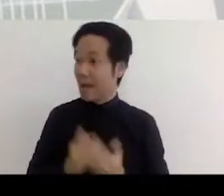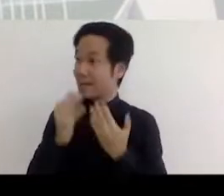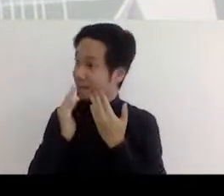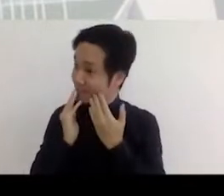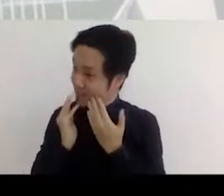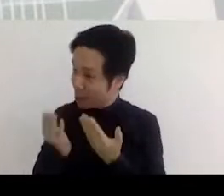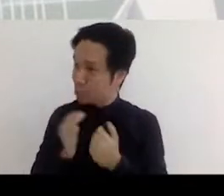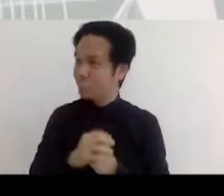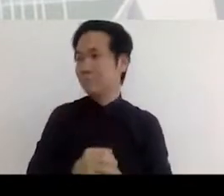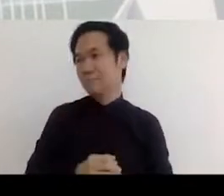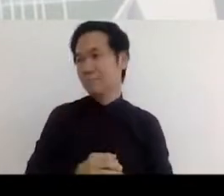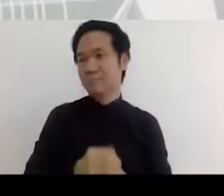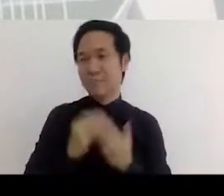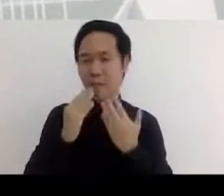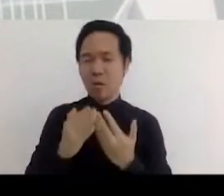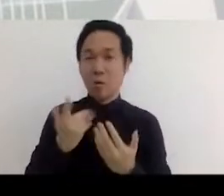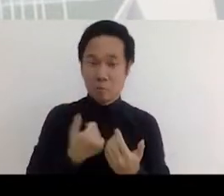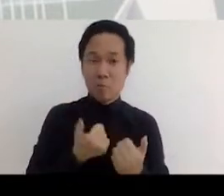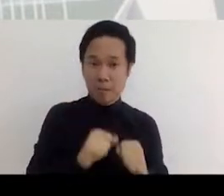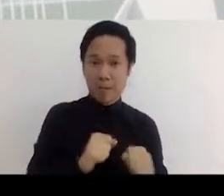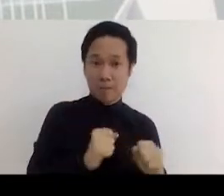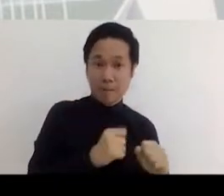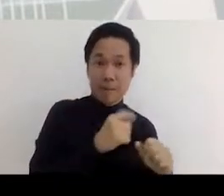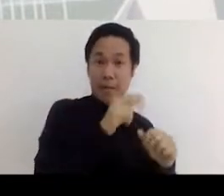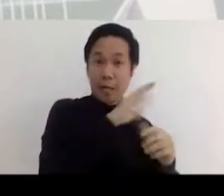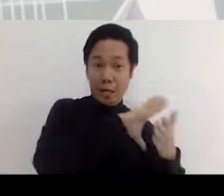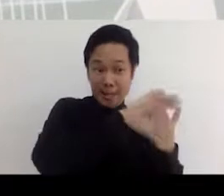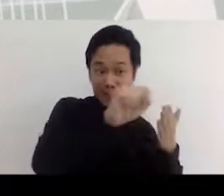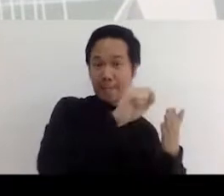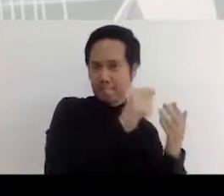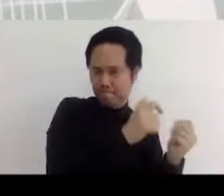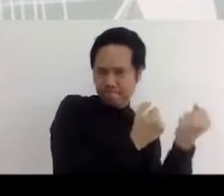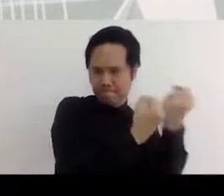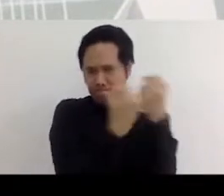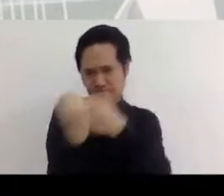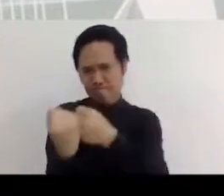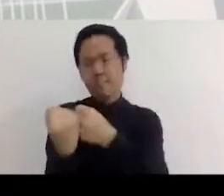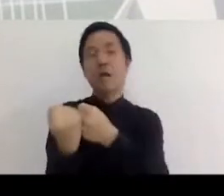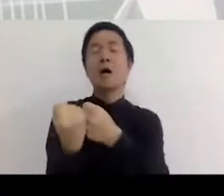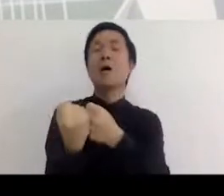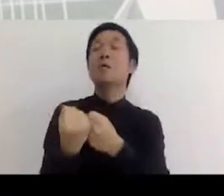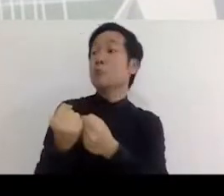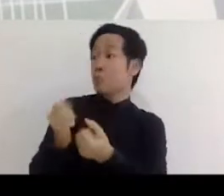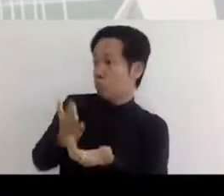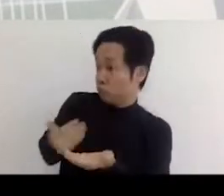Next, we are going to go all the way to the other side of the world to my colleague Georgia Dominik,